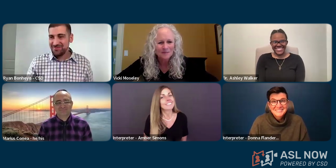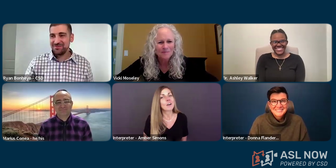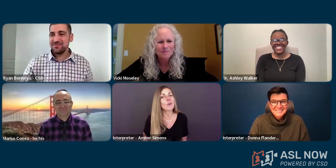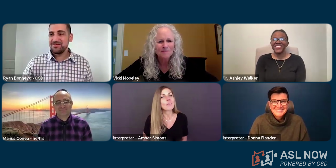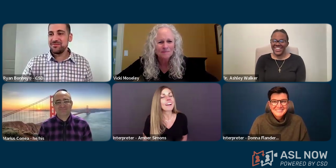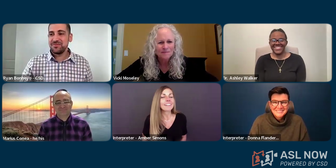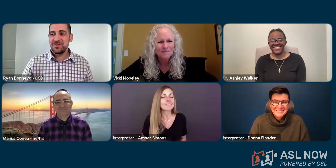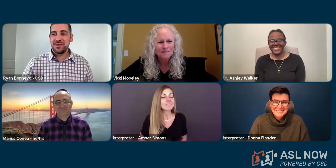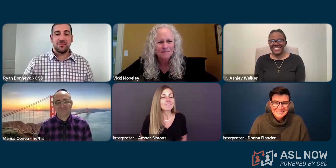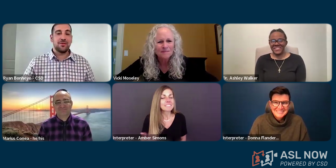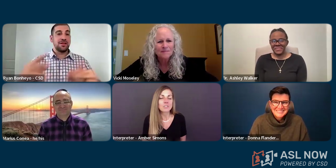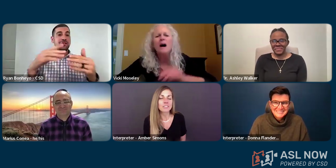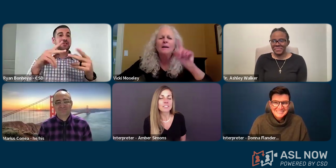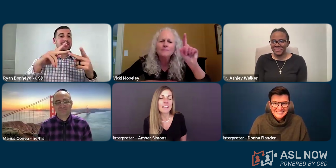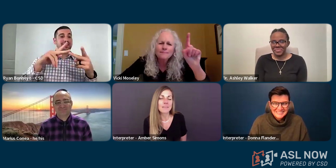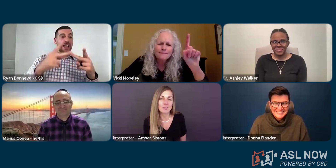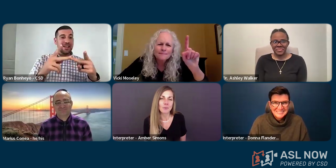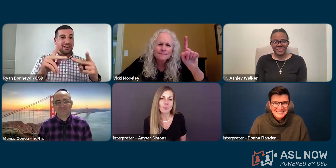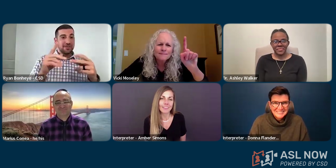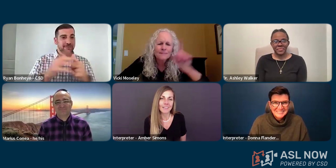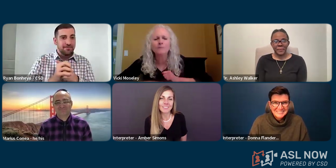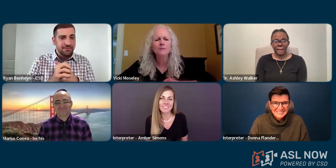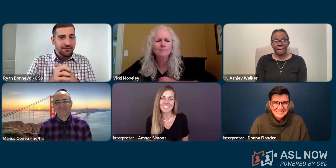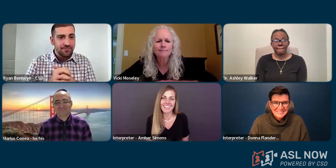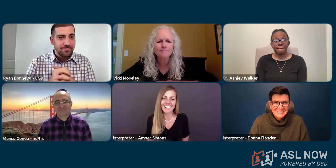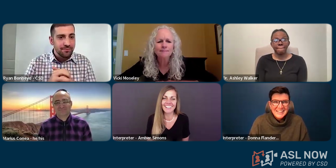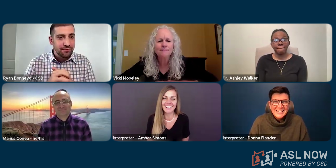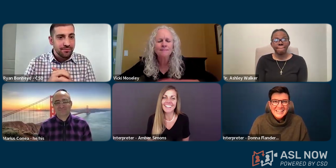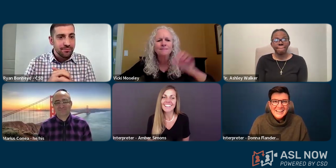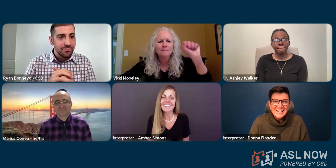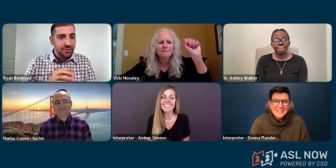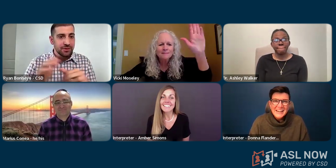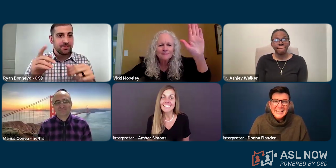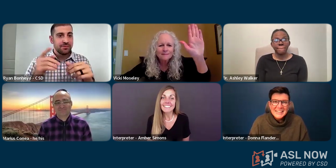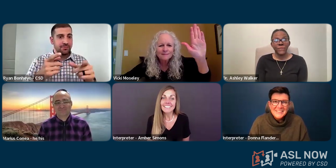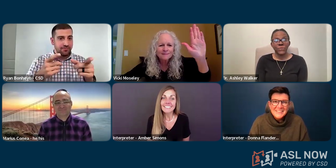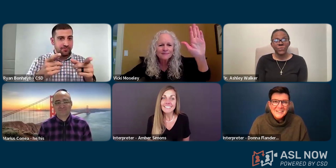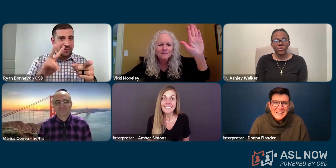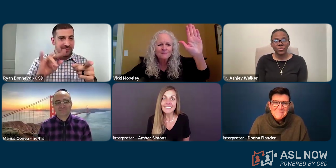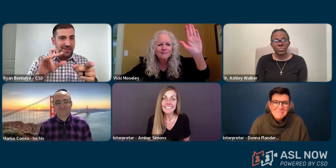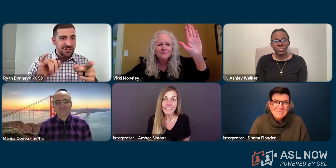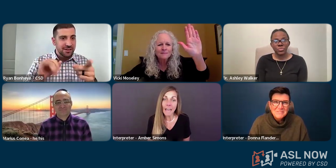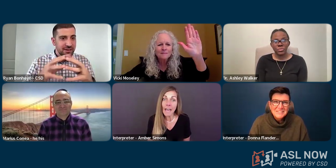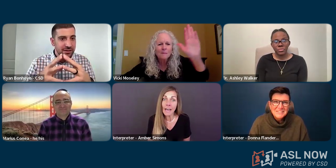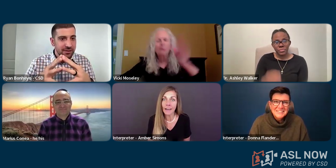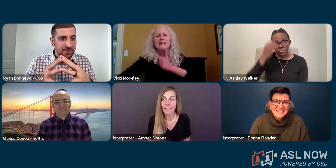So just the same as spoken language. Can I get in there? Can I?